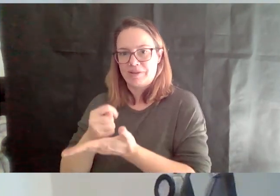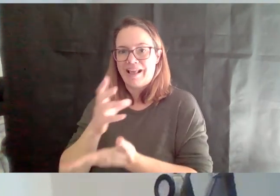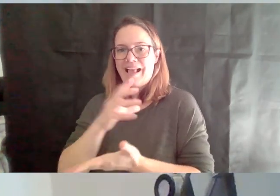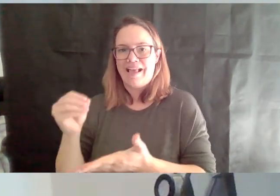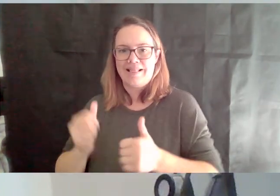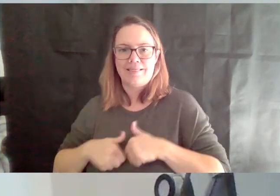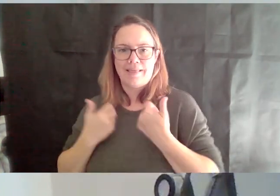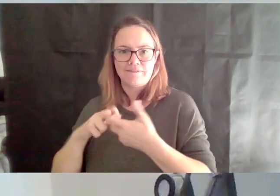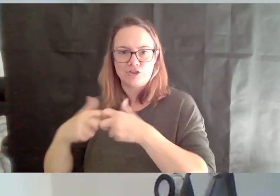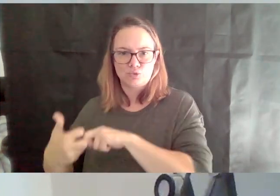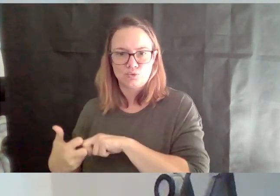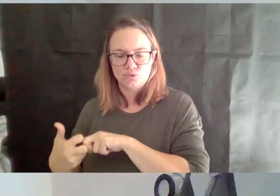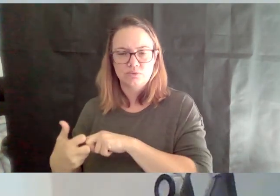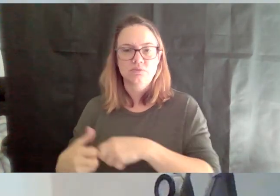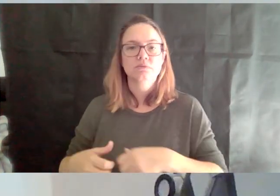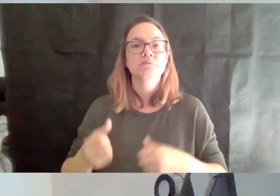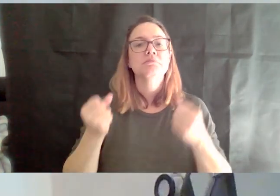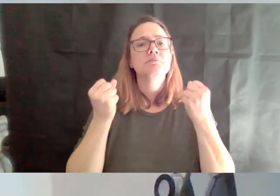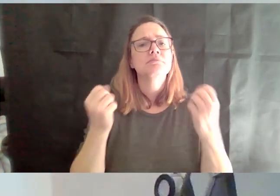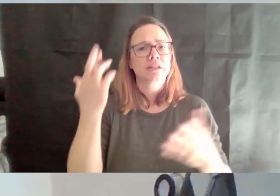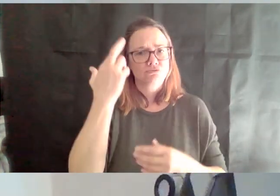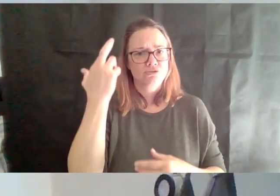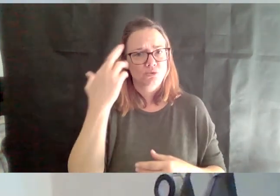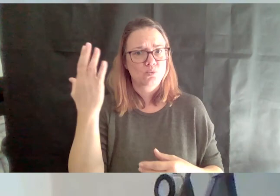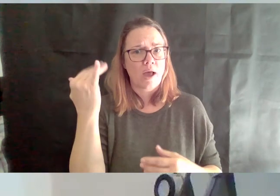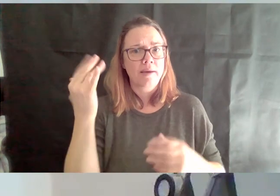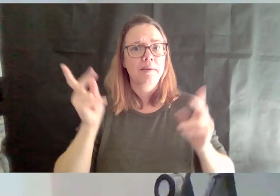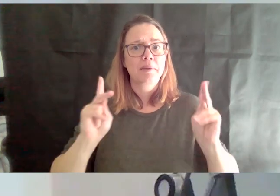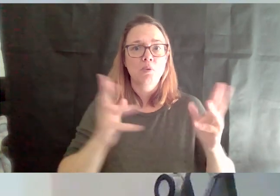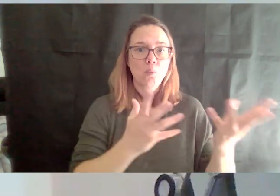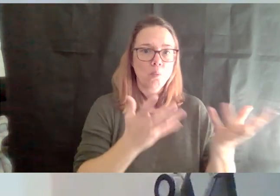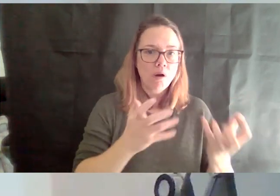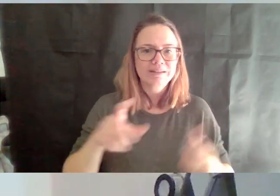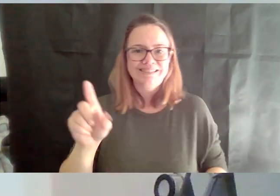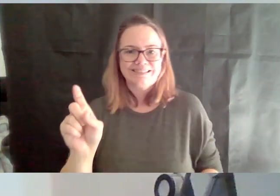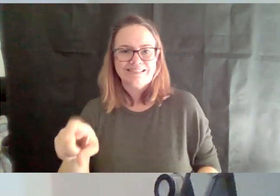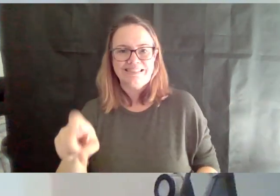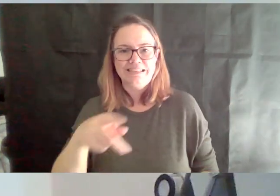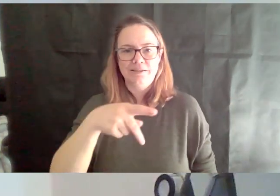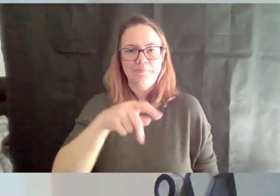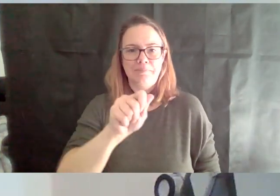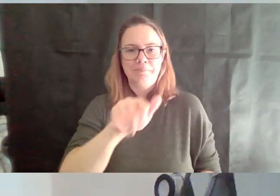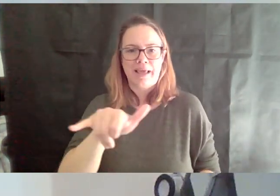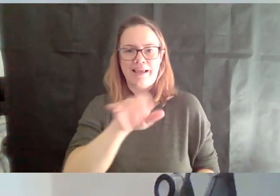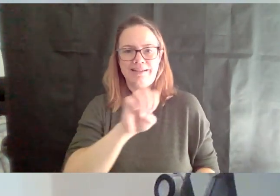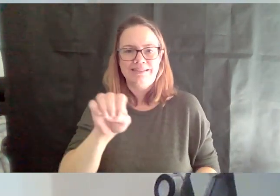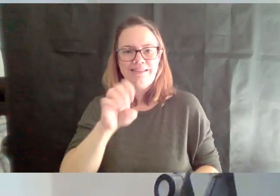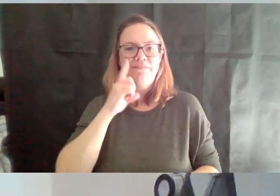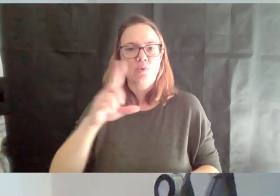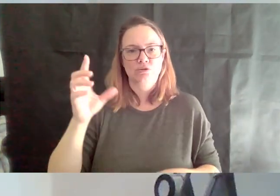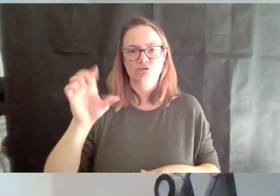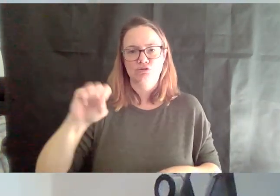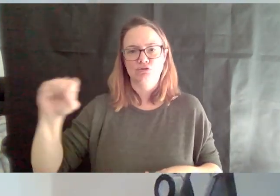There's a lot of reasons why someone would want or need a payee to manage their social security benefits, but mostly people come to us when